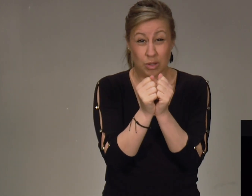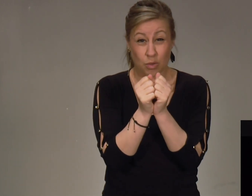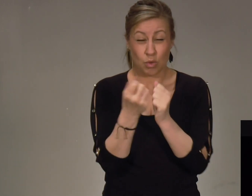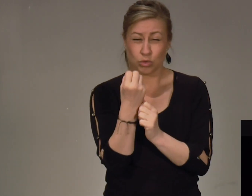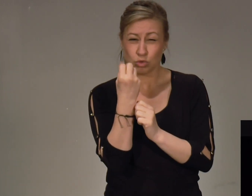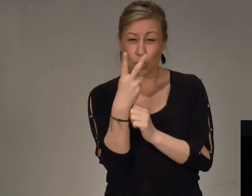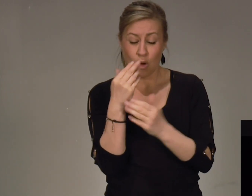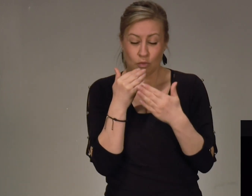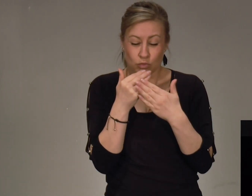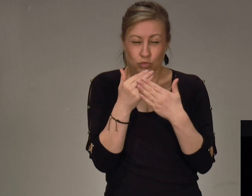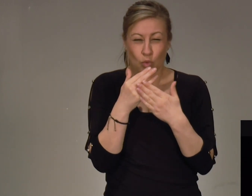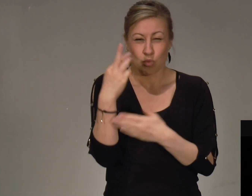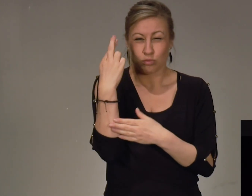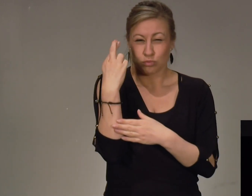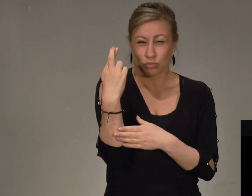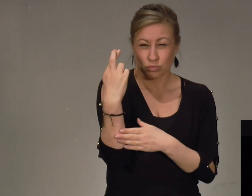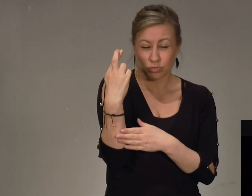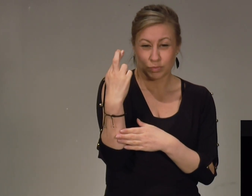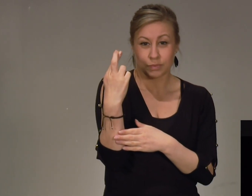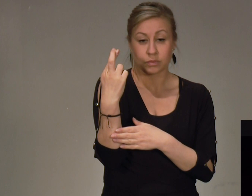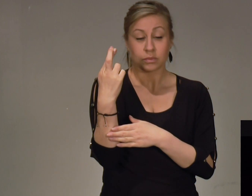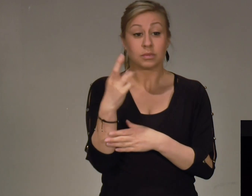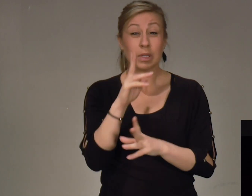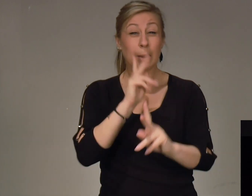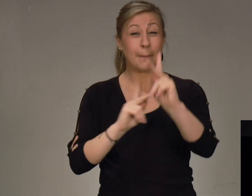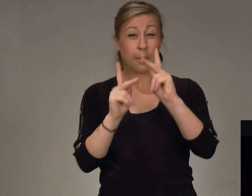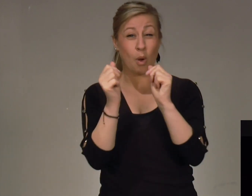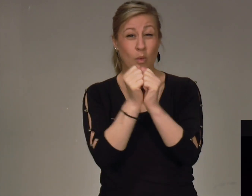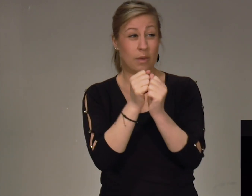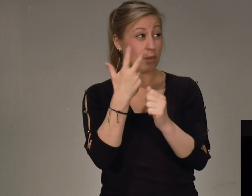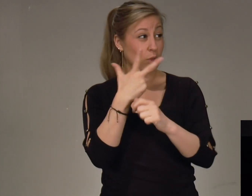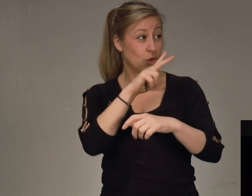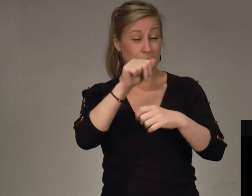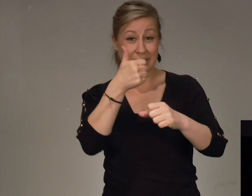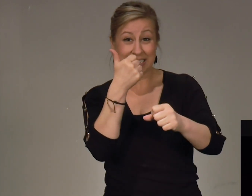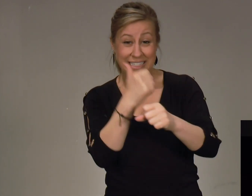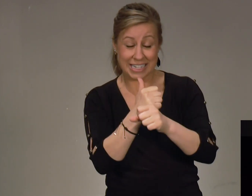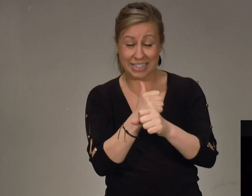with for the past three years, serving every day, eating every meal, and now this